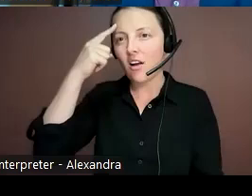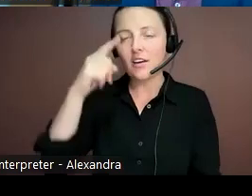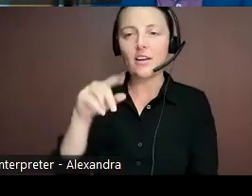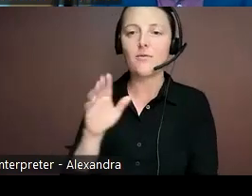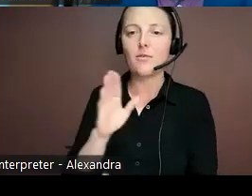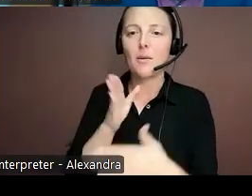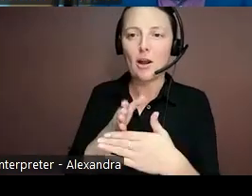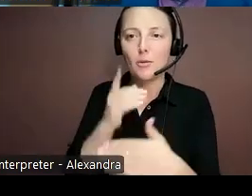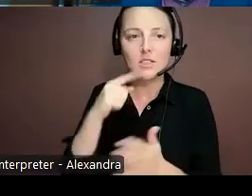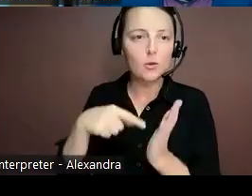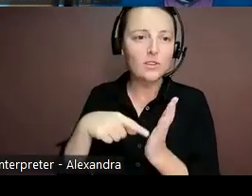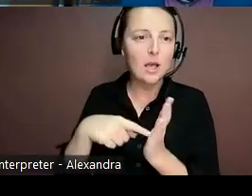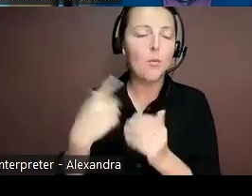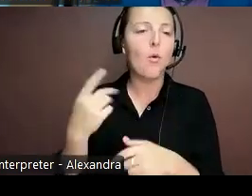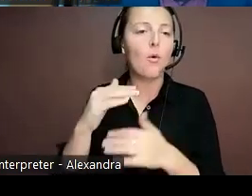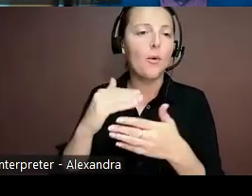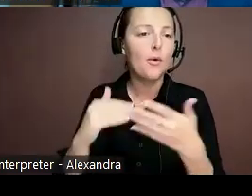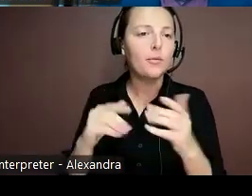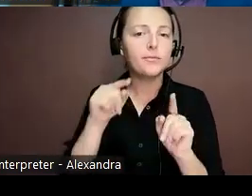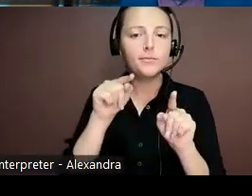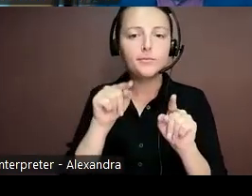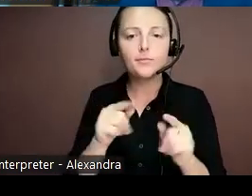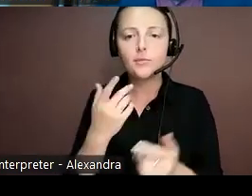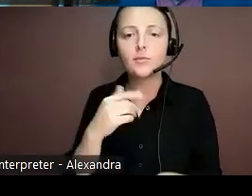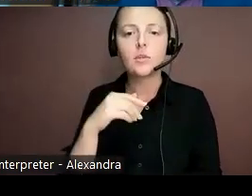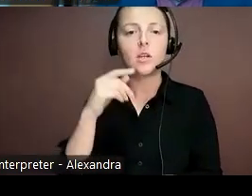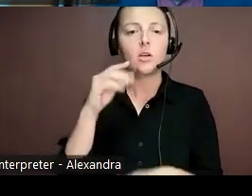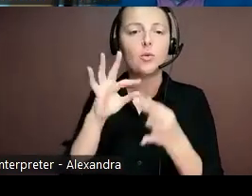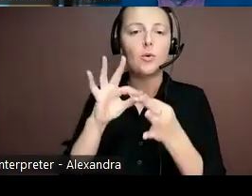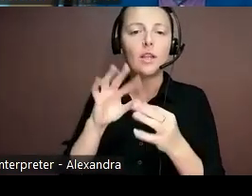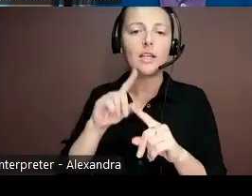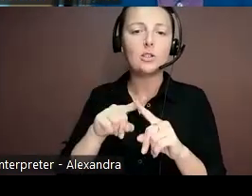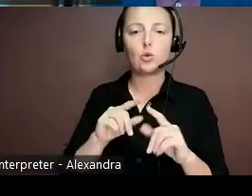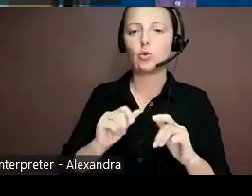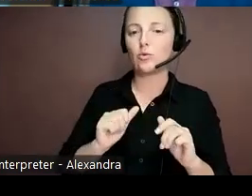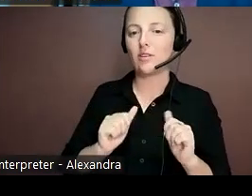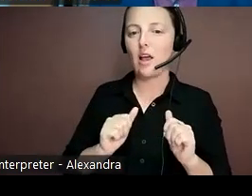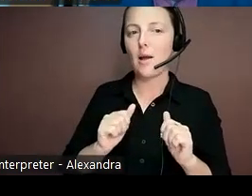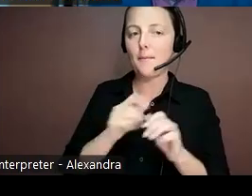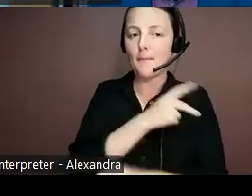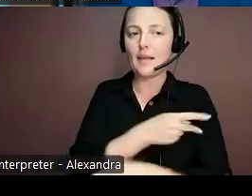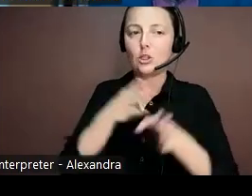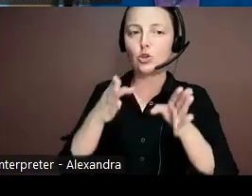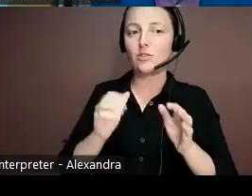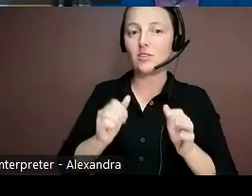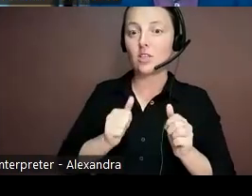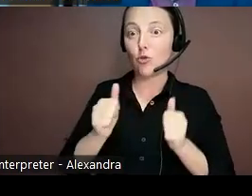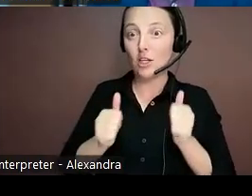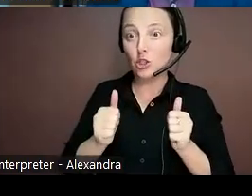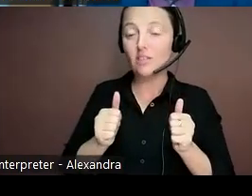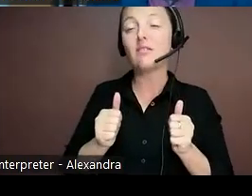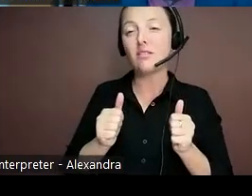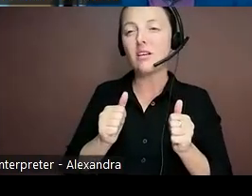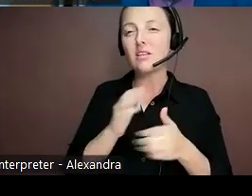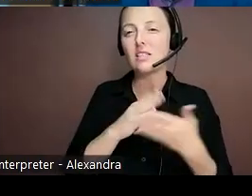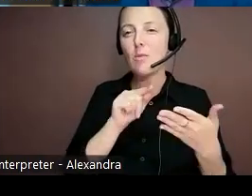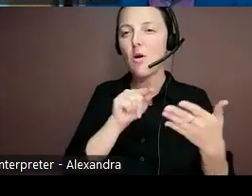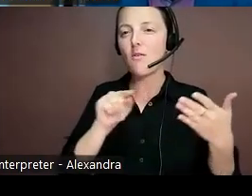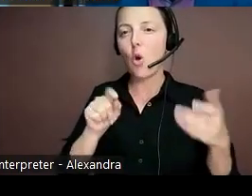patient's aggression those are potentially um modifiable as well. Okay. All right.